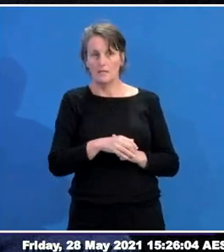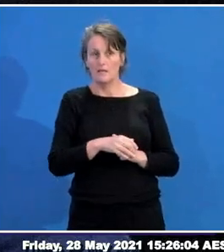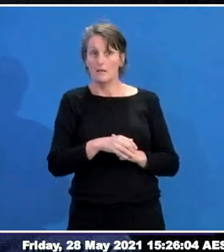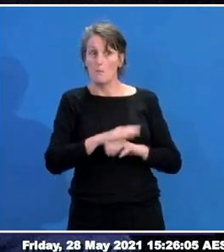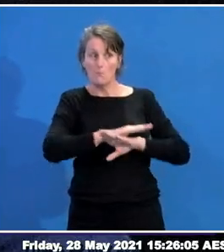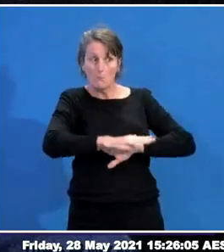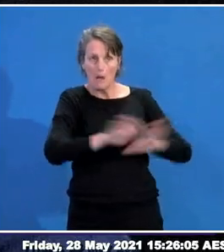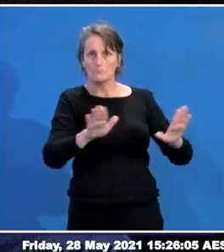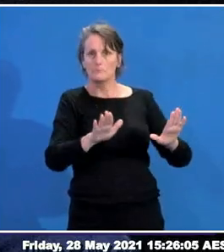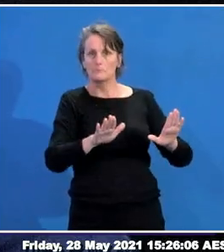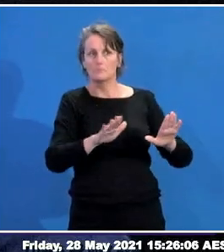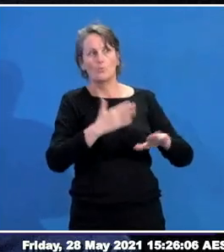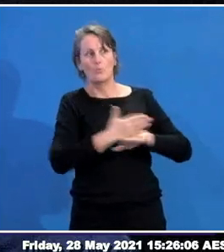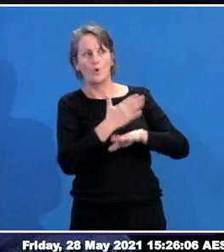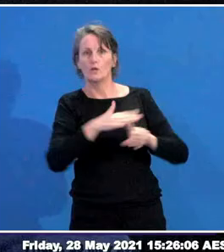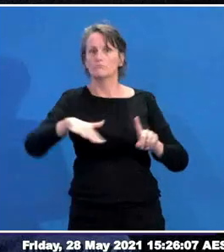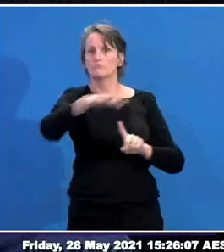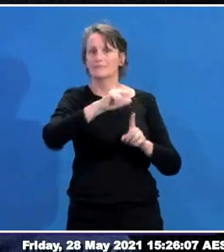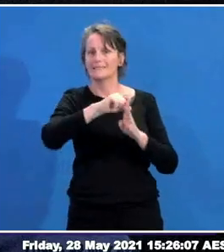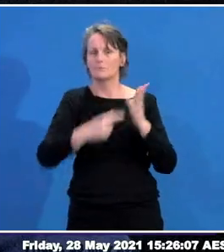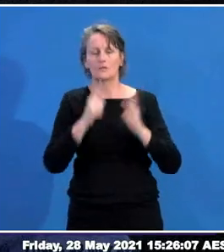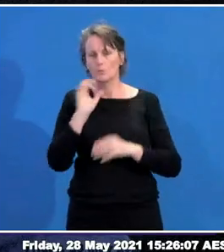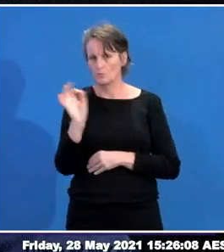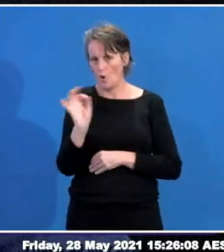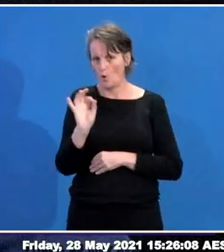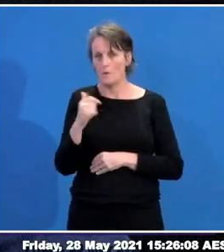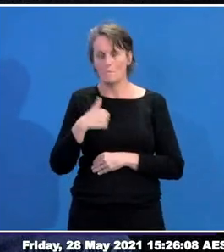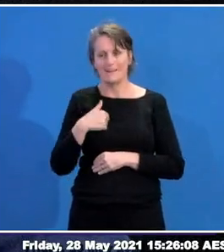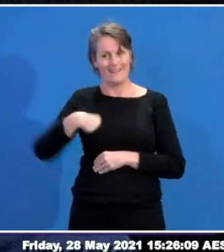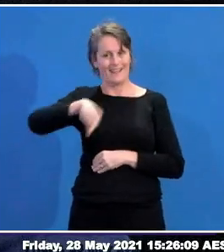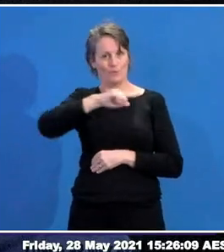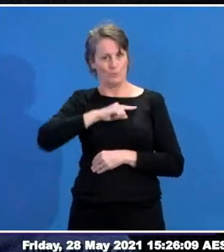There is a process where in the Commission is working through all matters where